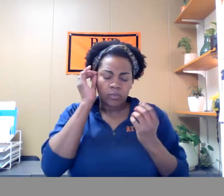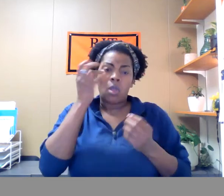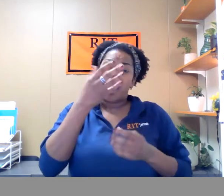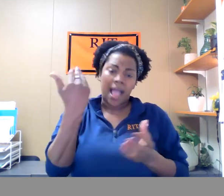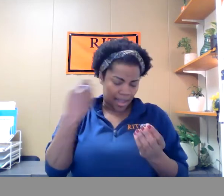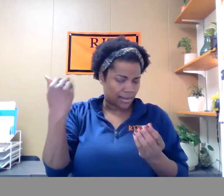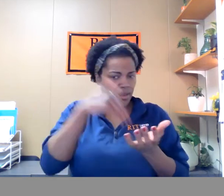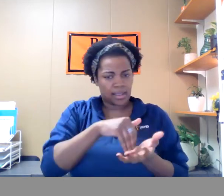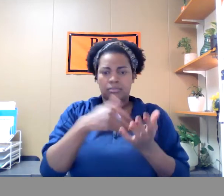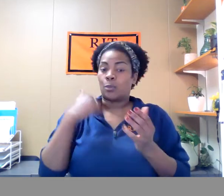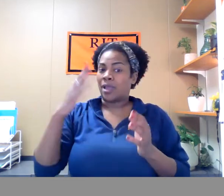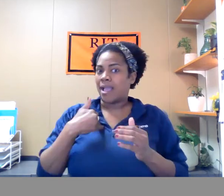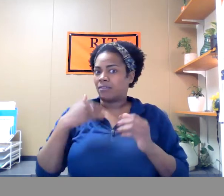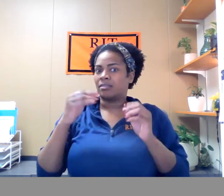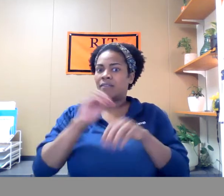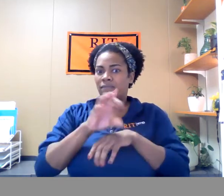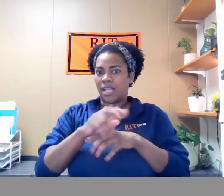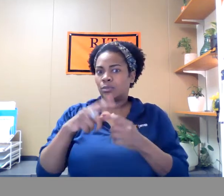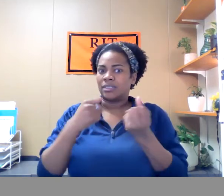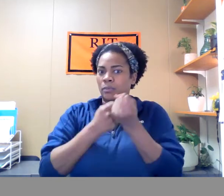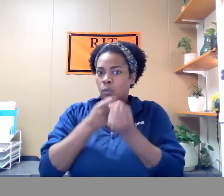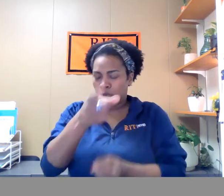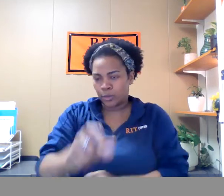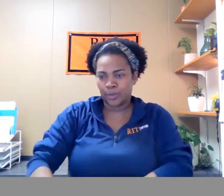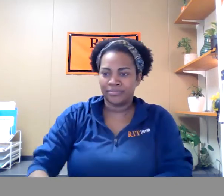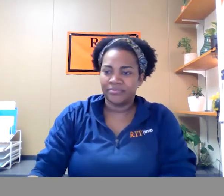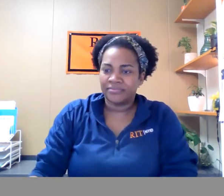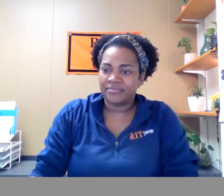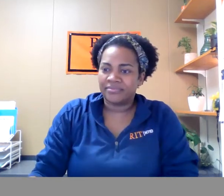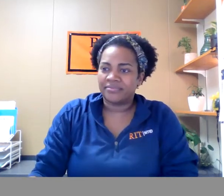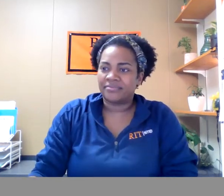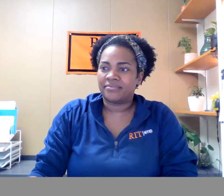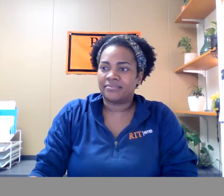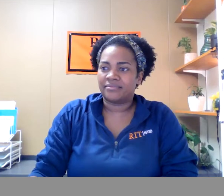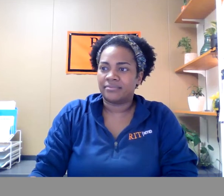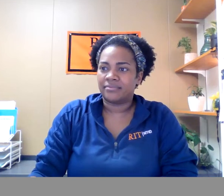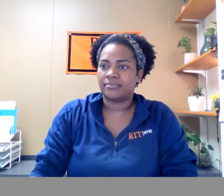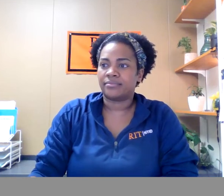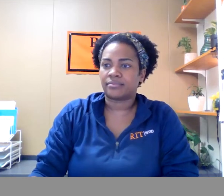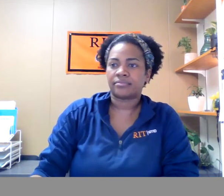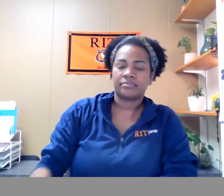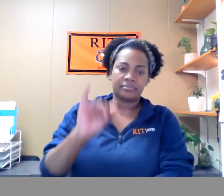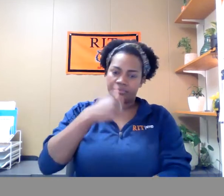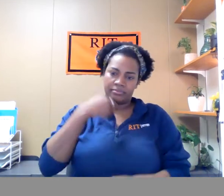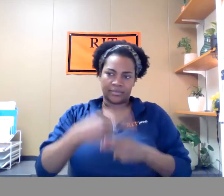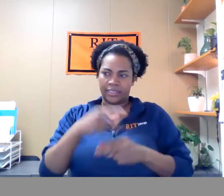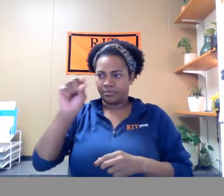The website also has those details, so, again, you're welcome to check that out, and we're here to advise and support you.